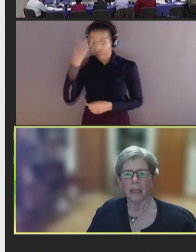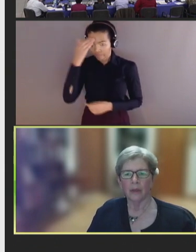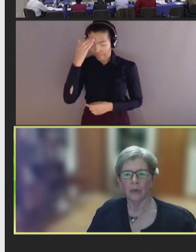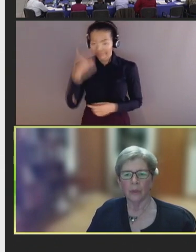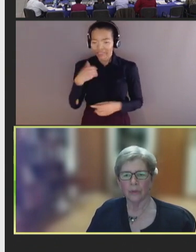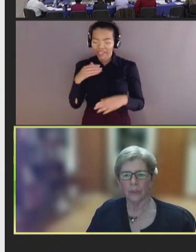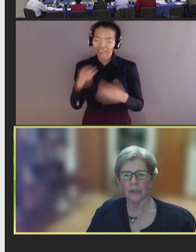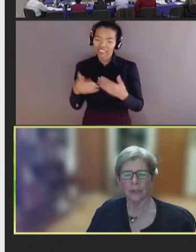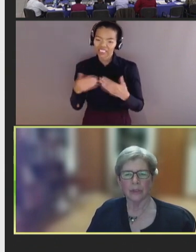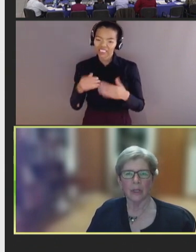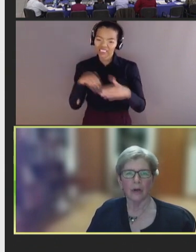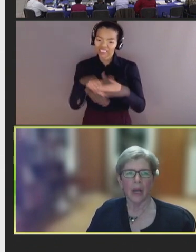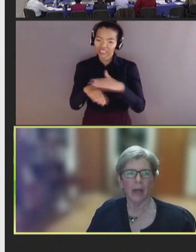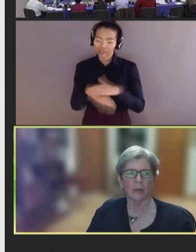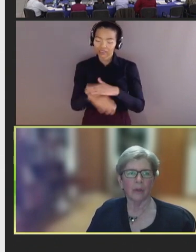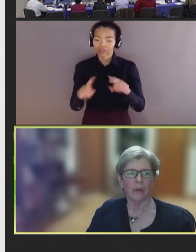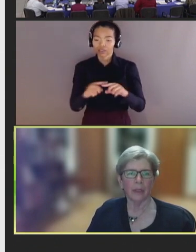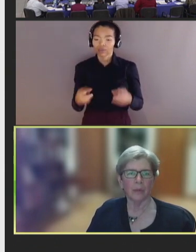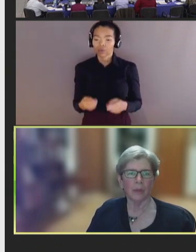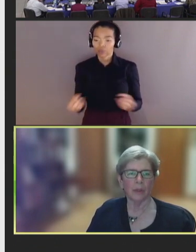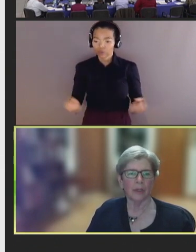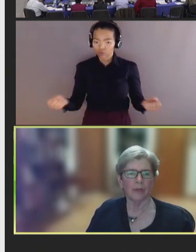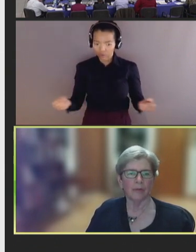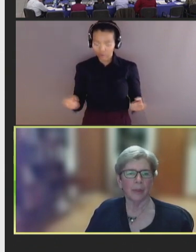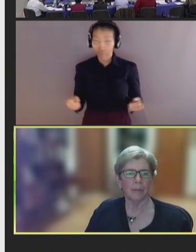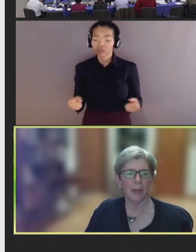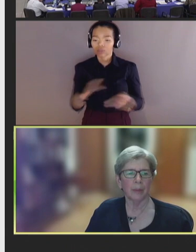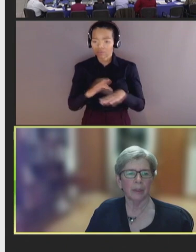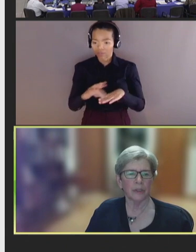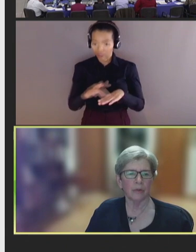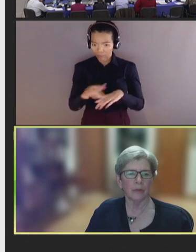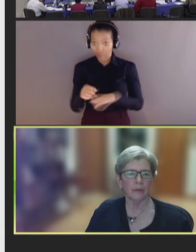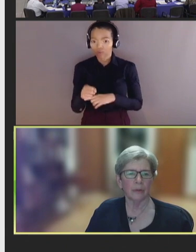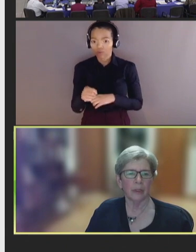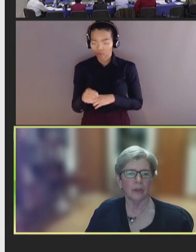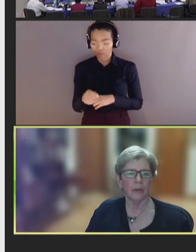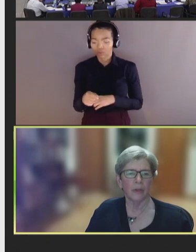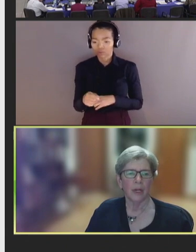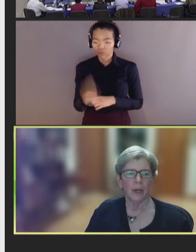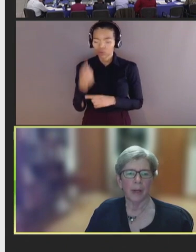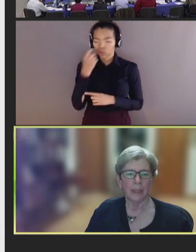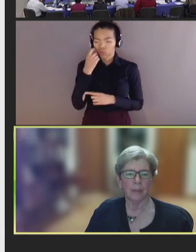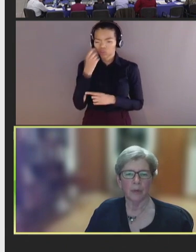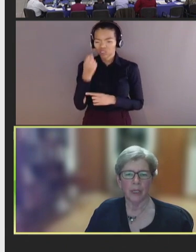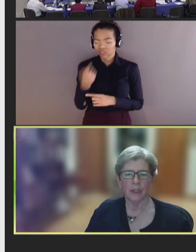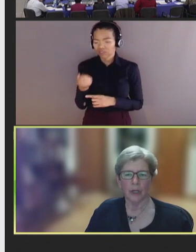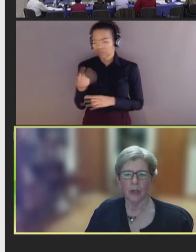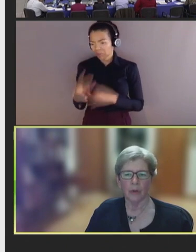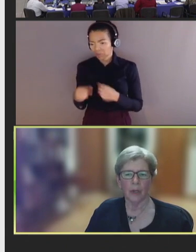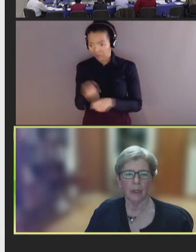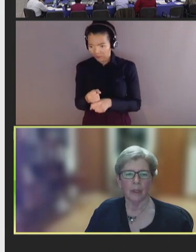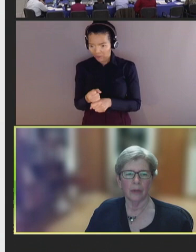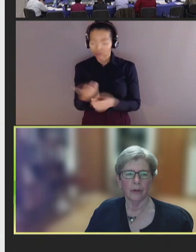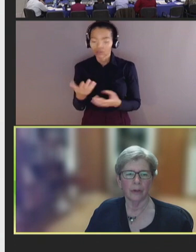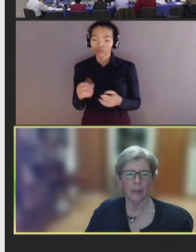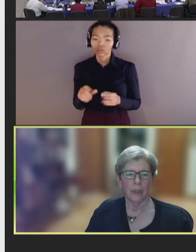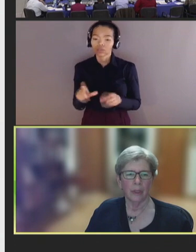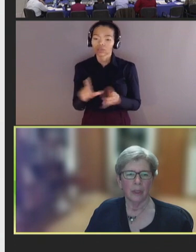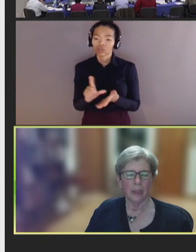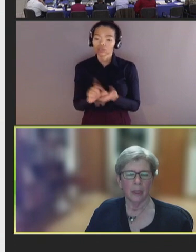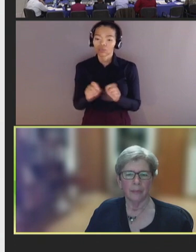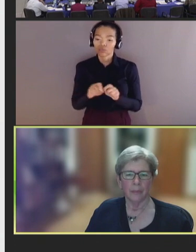of the resources that are now available and have been published in recent years by WHO and other